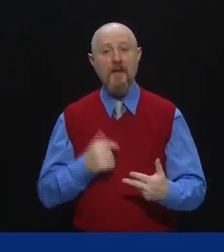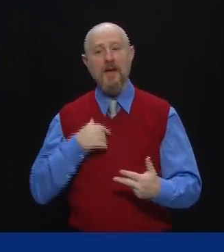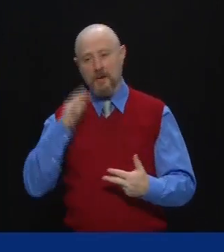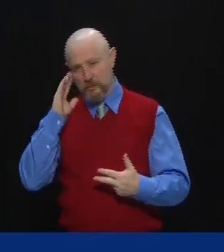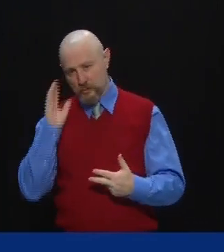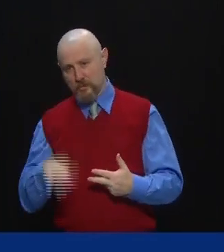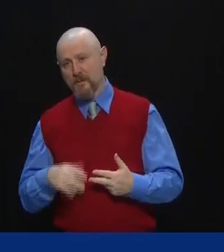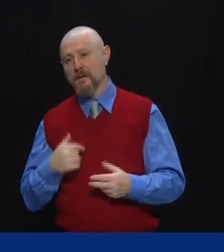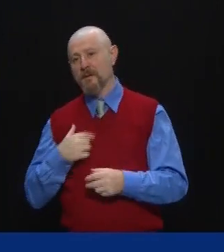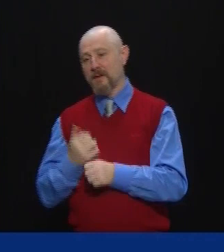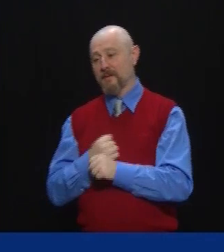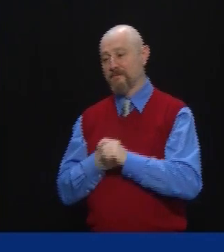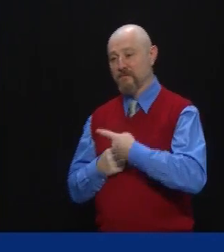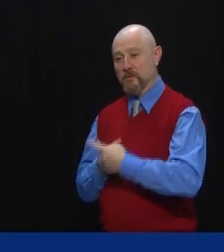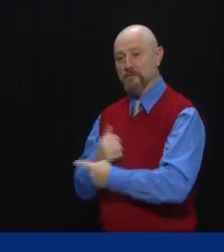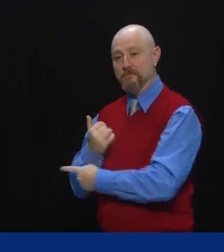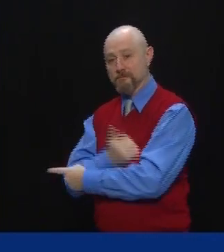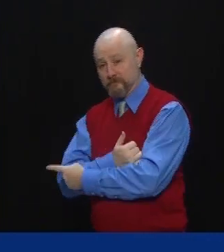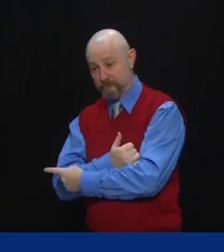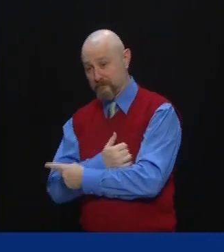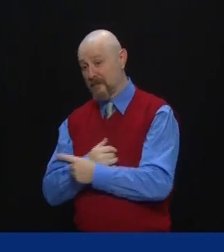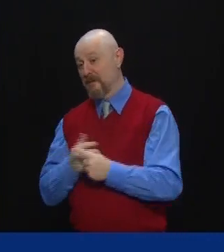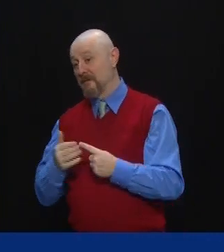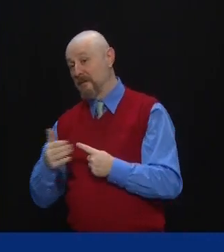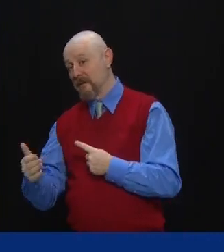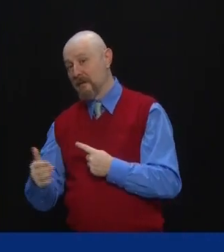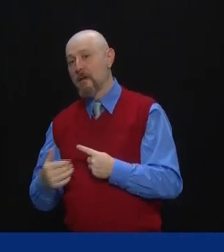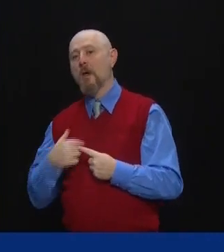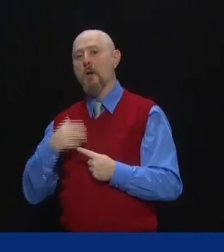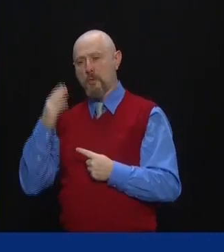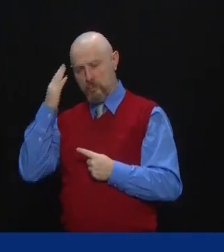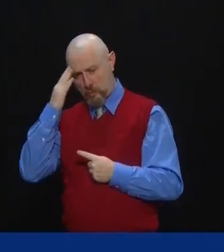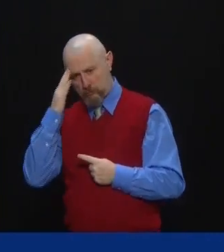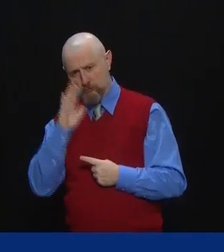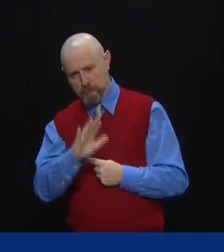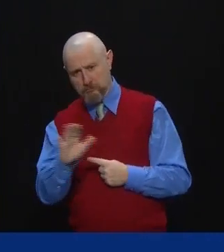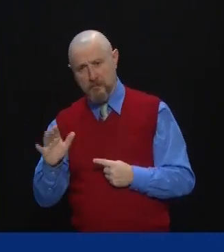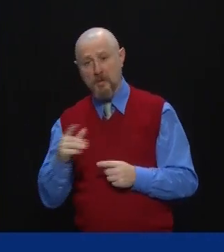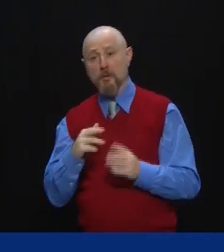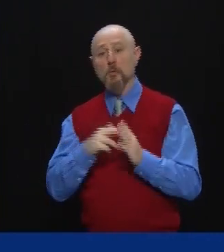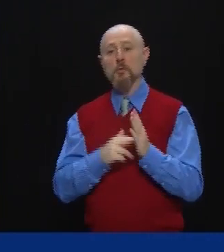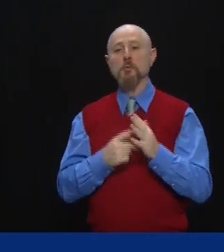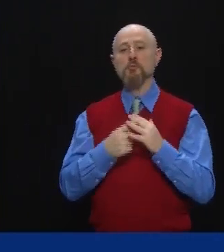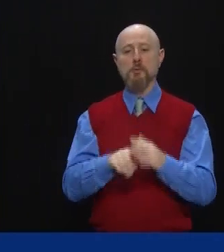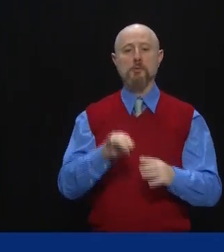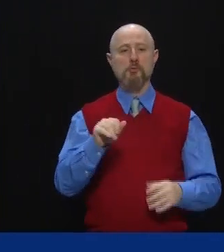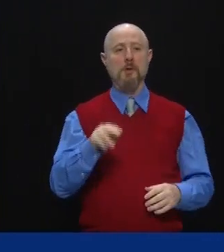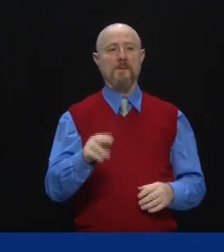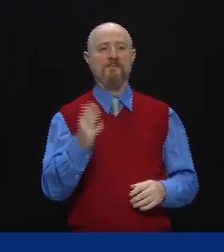THE BOOSTER. BUT WE KNOW THE DATE THEY RECEIVED THEIR FIRST VACCINATION AND KNOW THE DATE THEY'RE